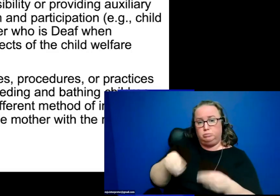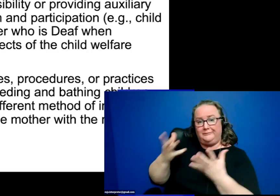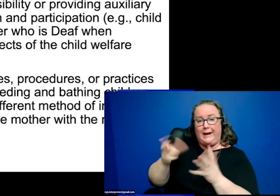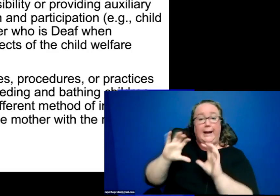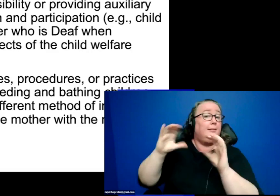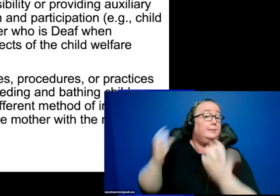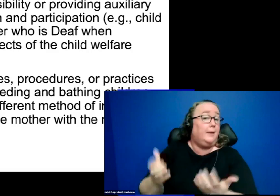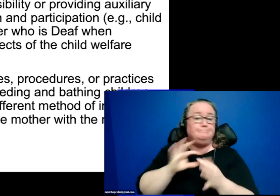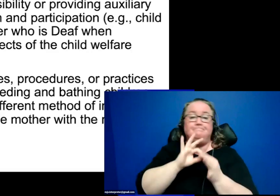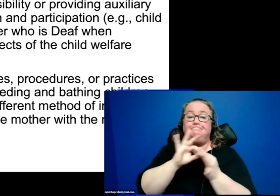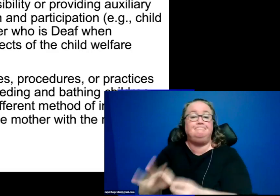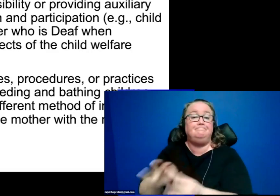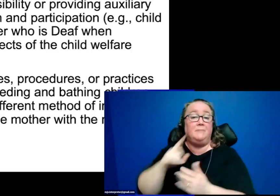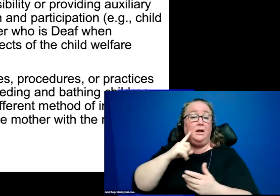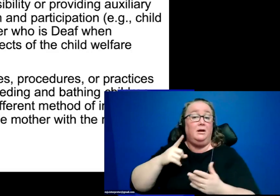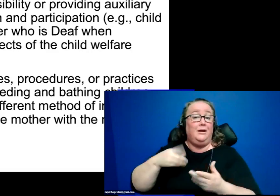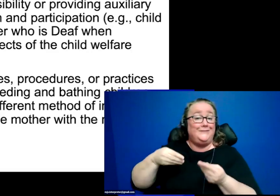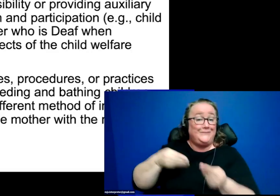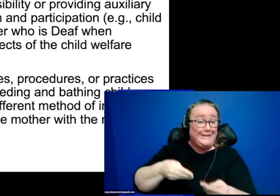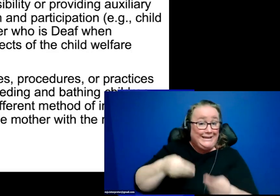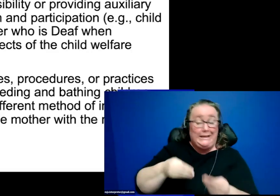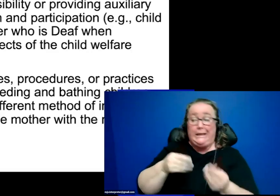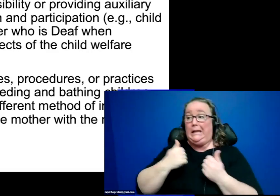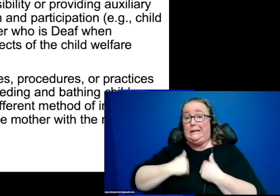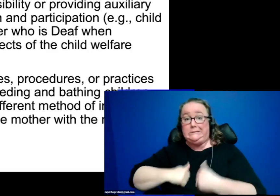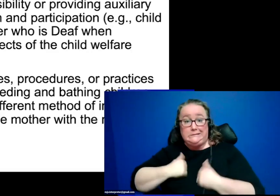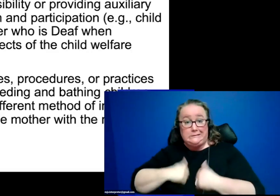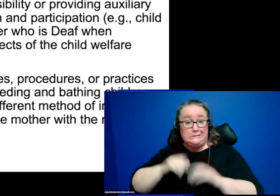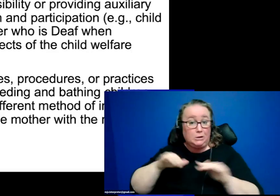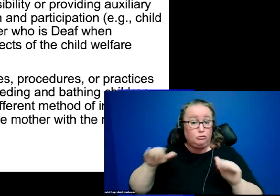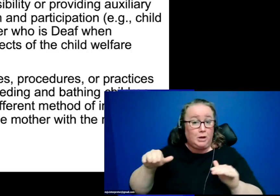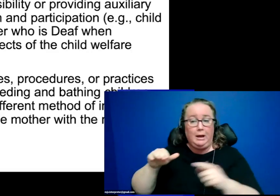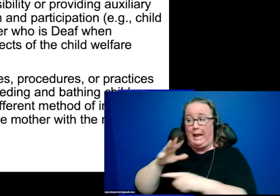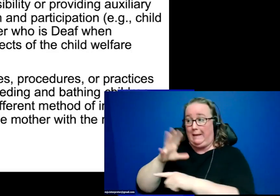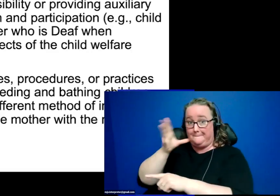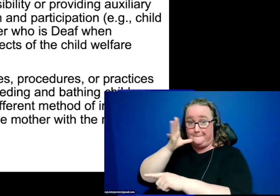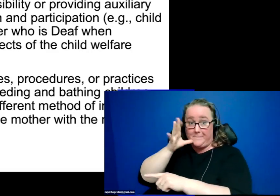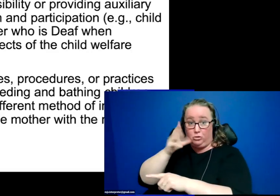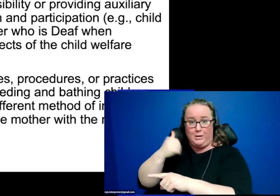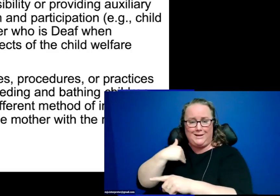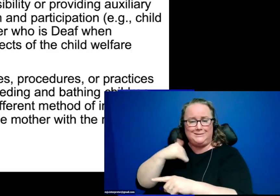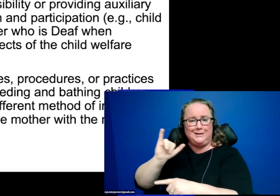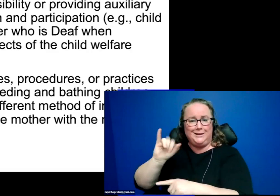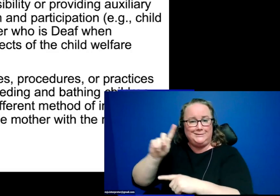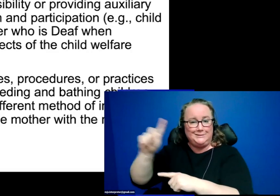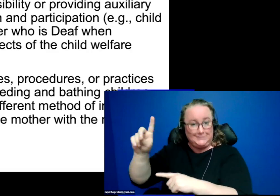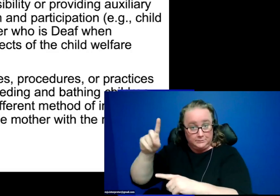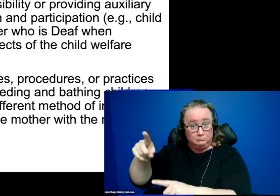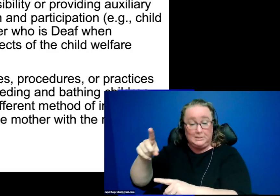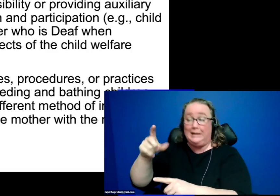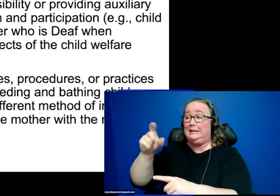to maybe feeding or bathing children, and there's a mother with an intellectual disability who needs some different form of